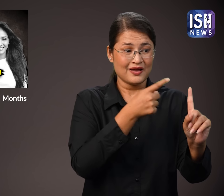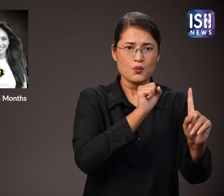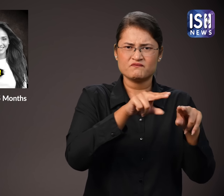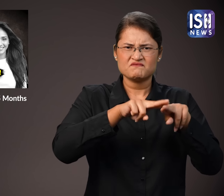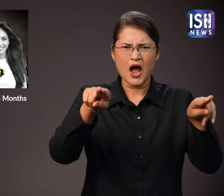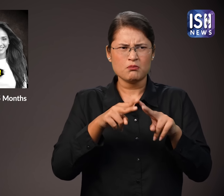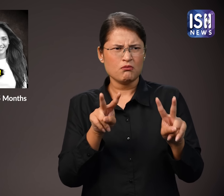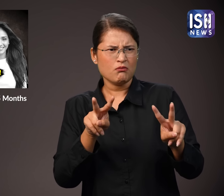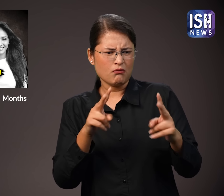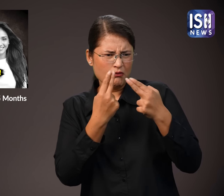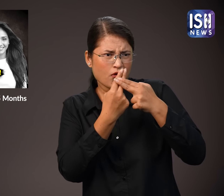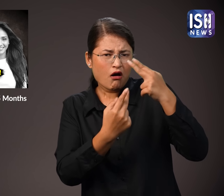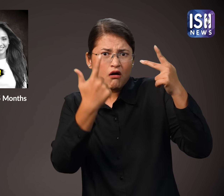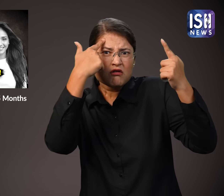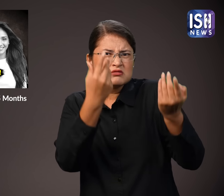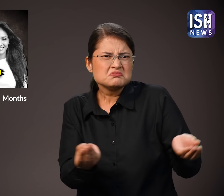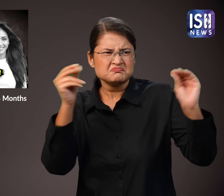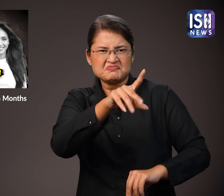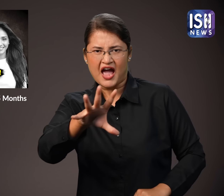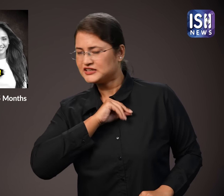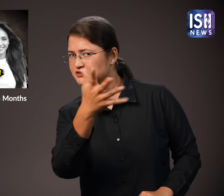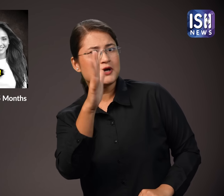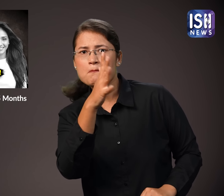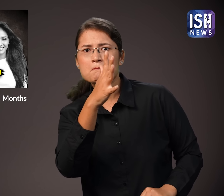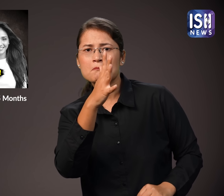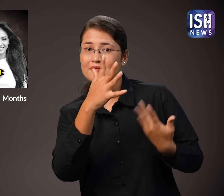Twisha’s family strongly rejected all these claims.